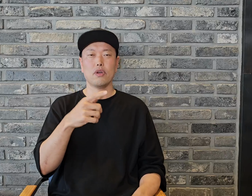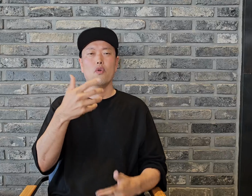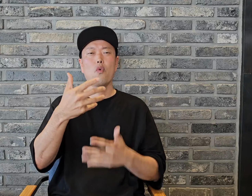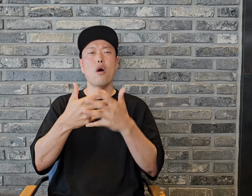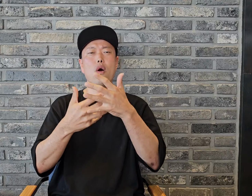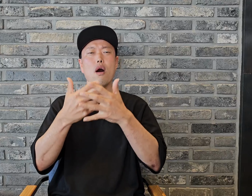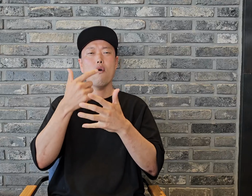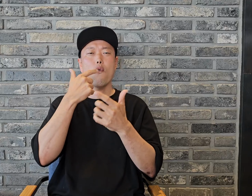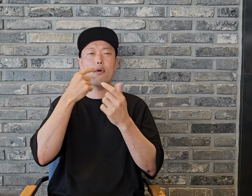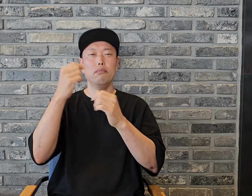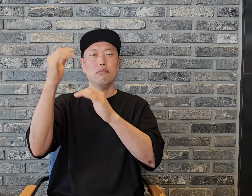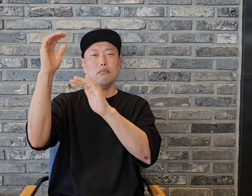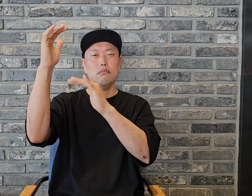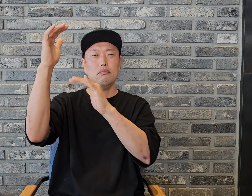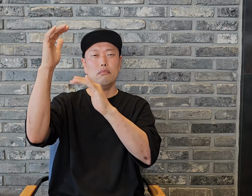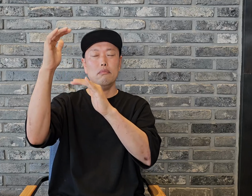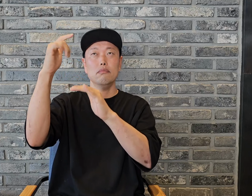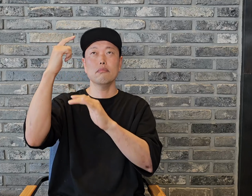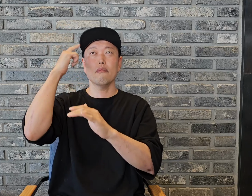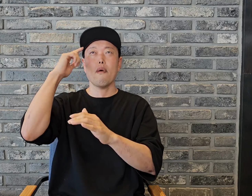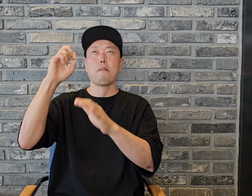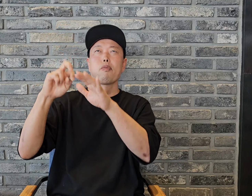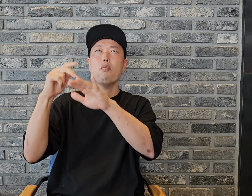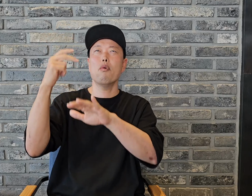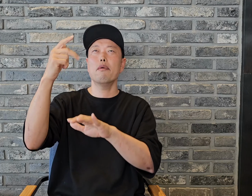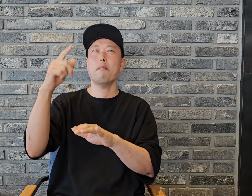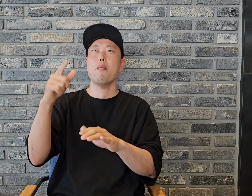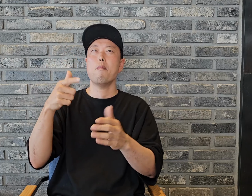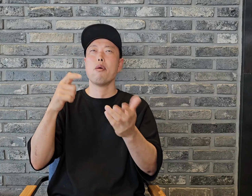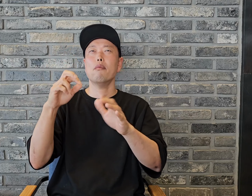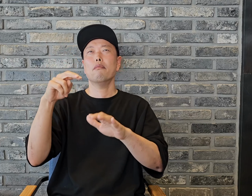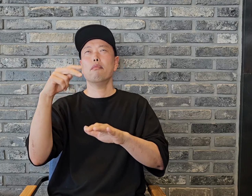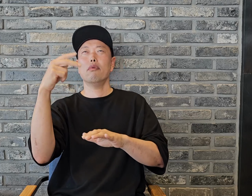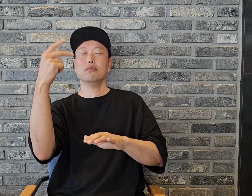Imagine the flow of the movie,